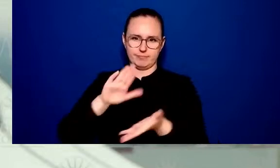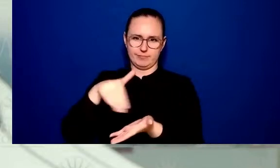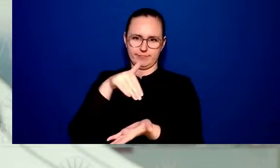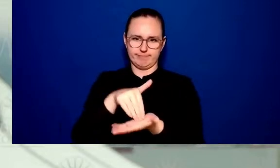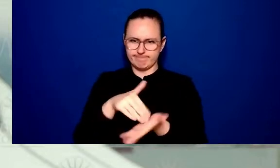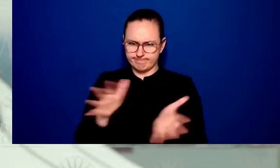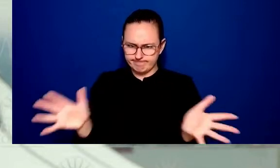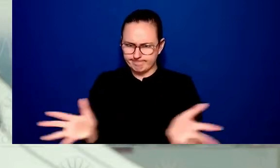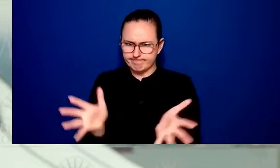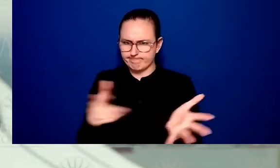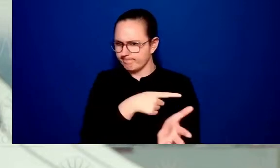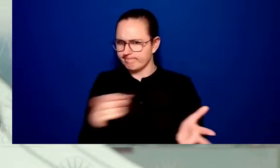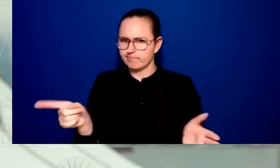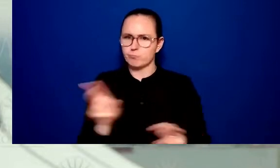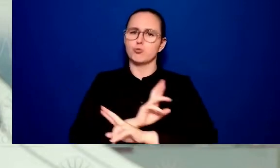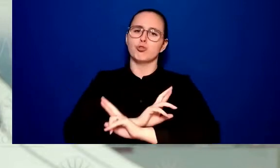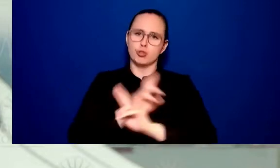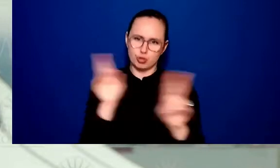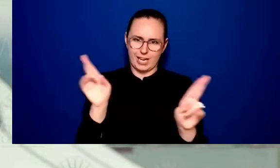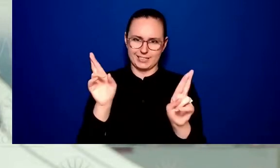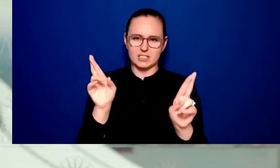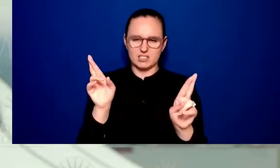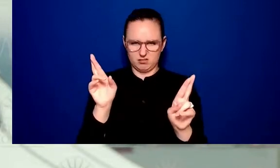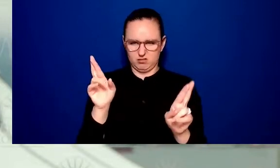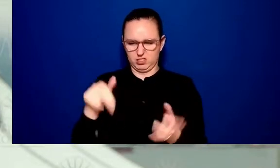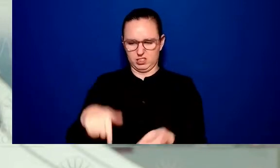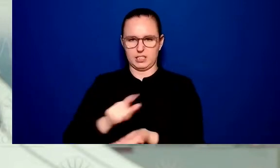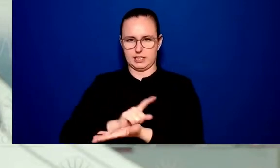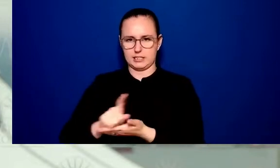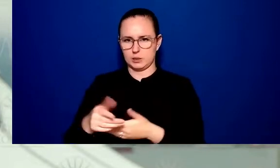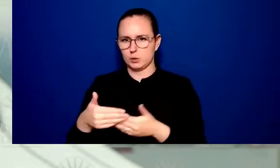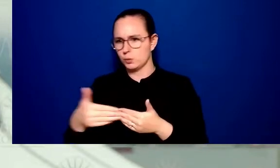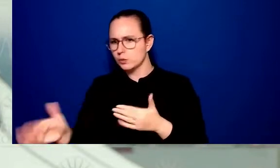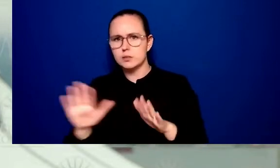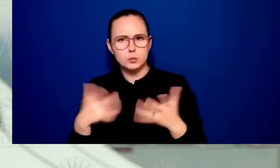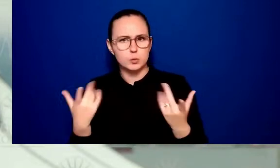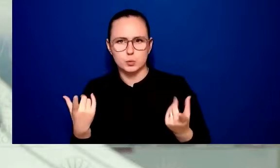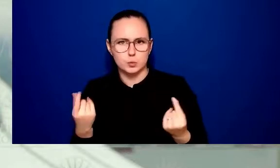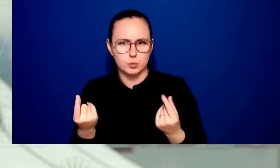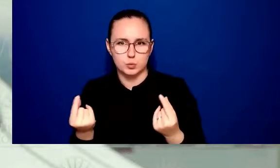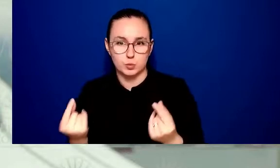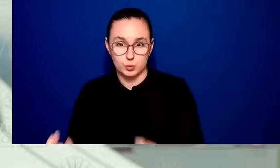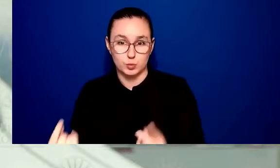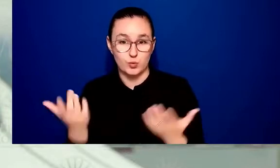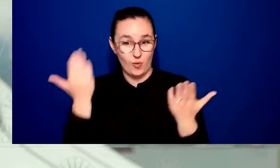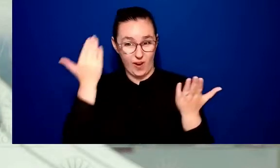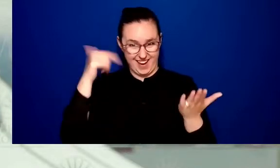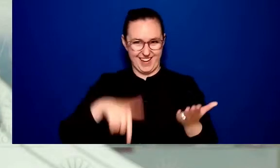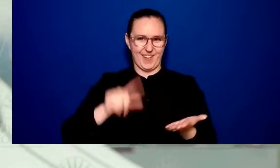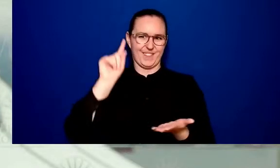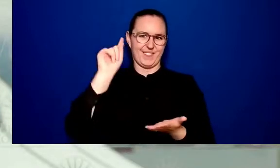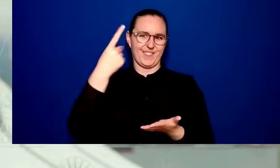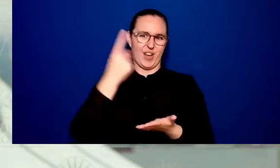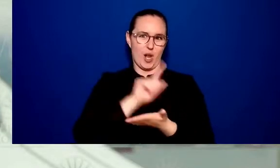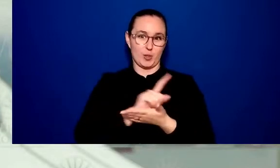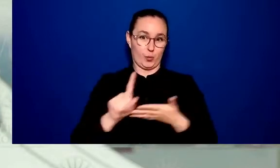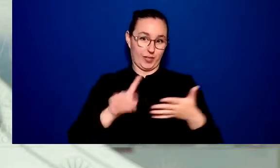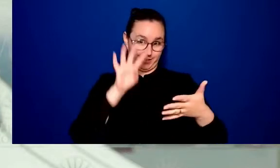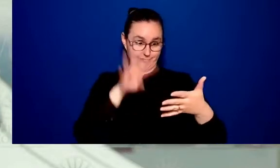transition, because these are the first shifts that where the potential health order will be